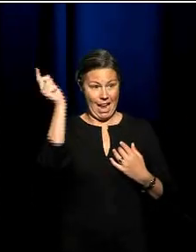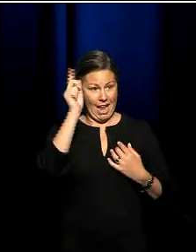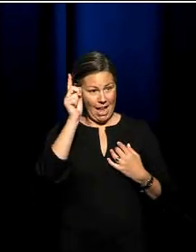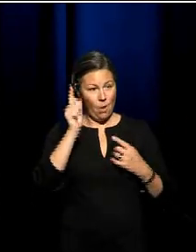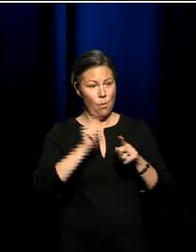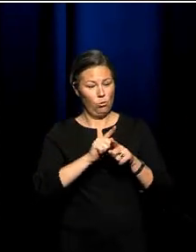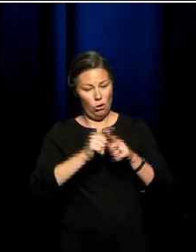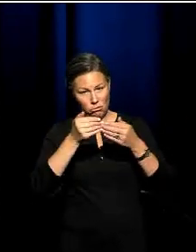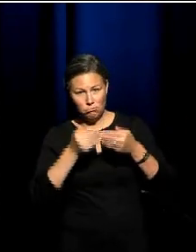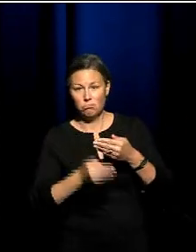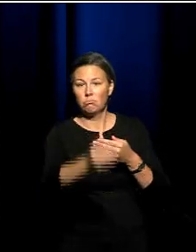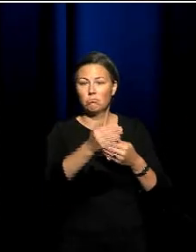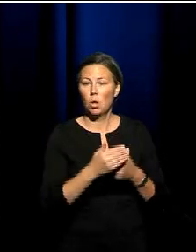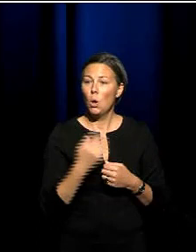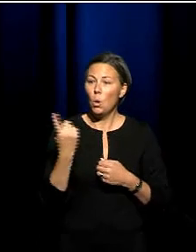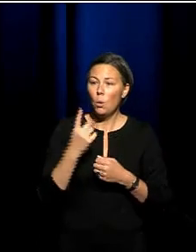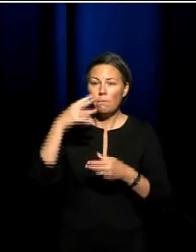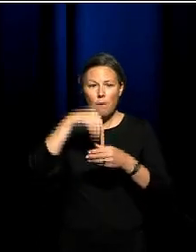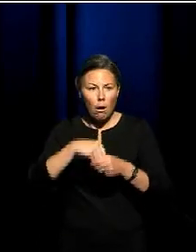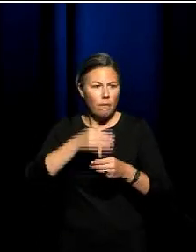Commission is committed to achieve that potential. May it please the Commission.